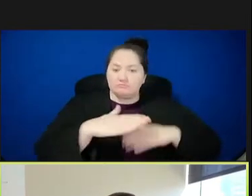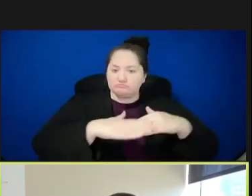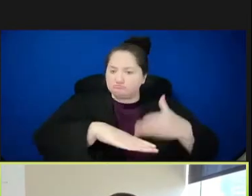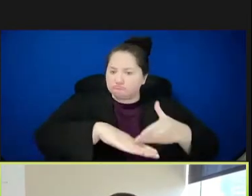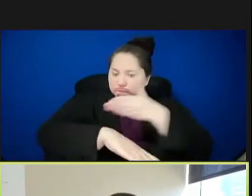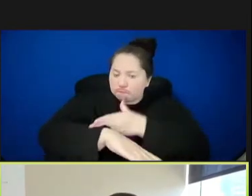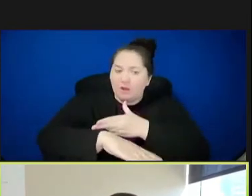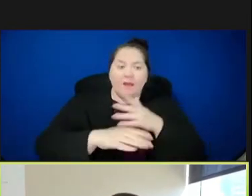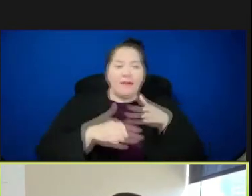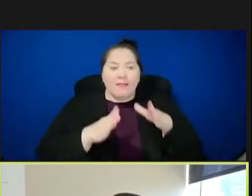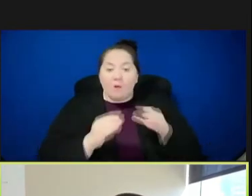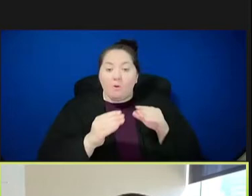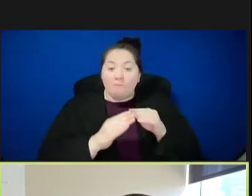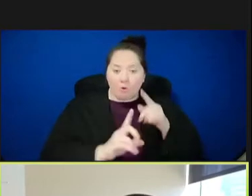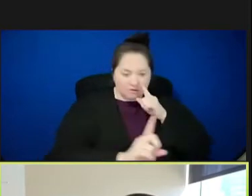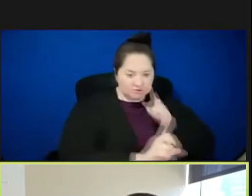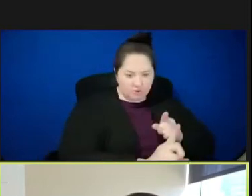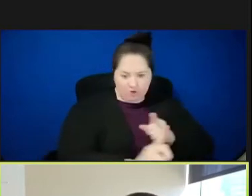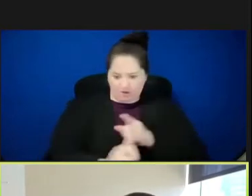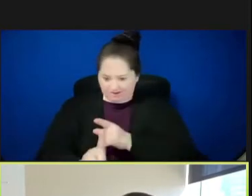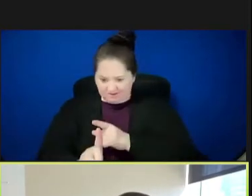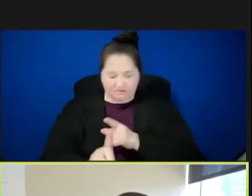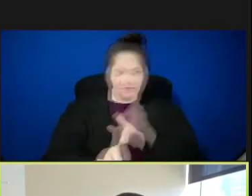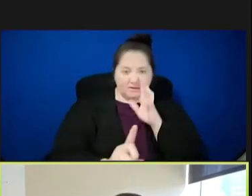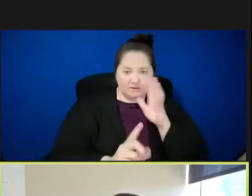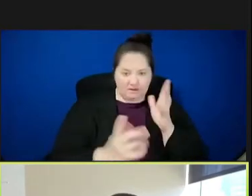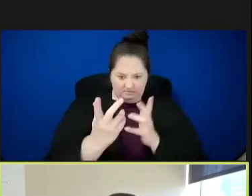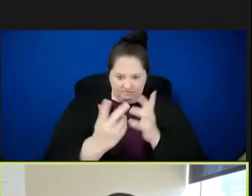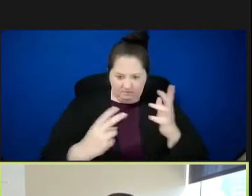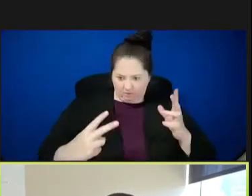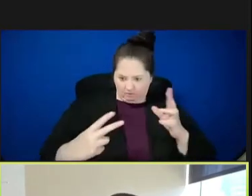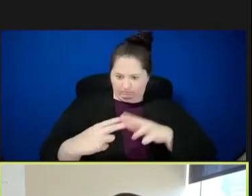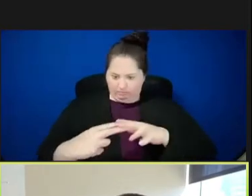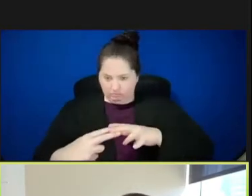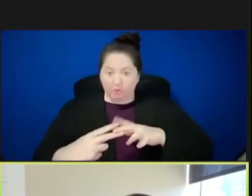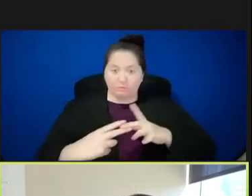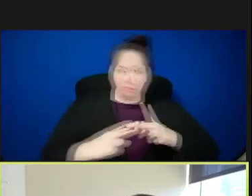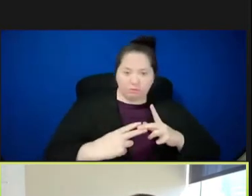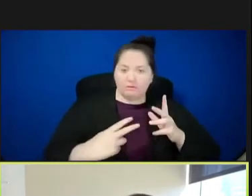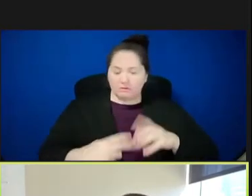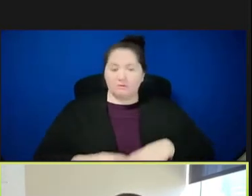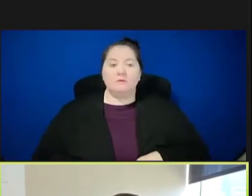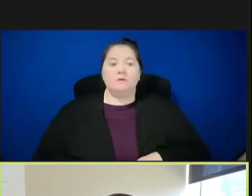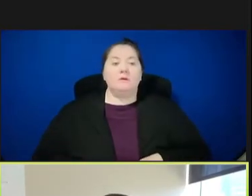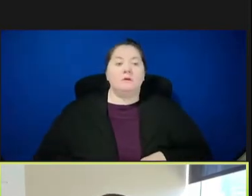for more targeted and effective vaccine design. These data, again, can also be used to strengthen